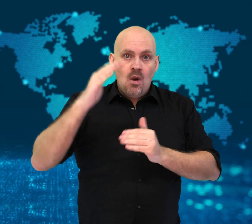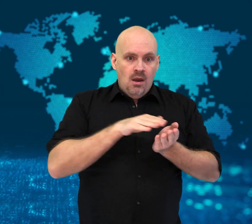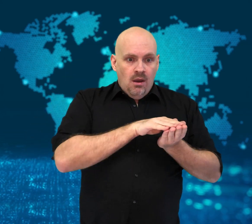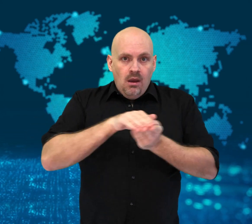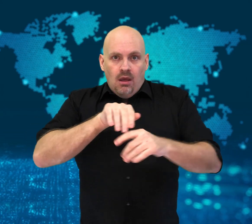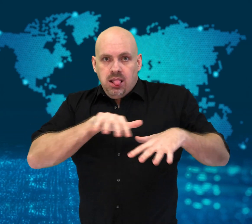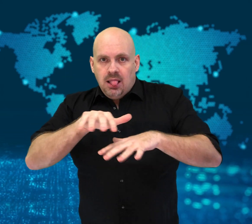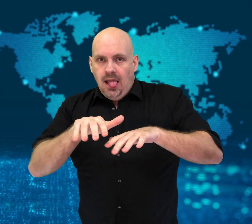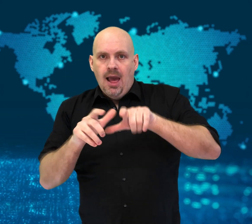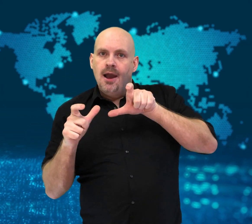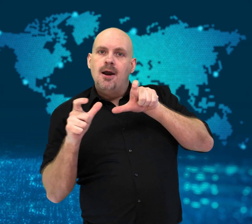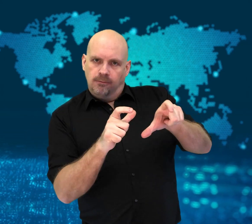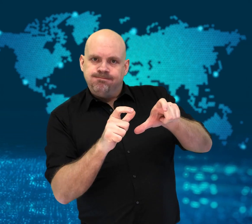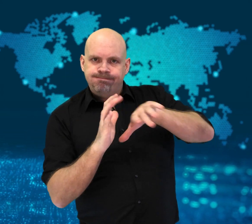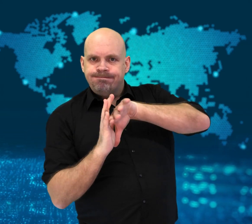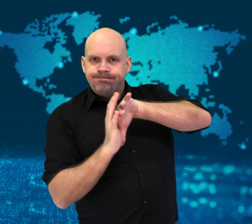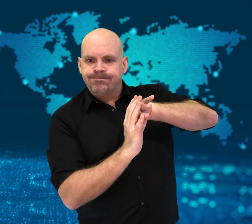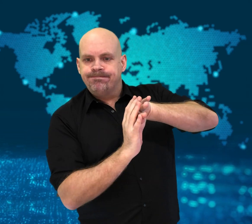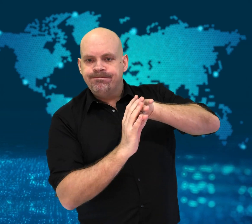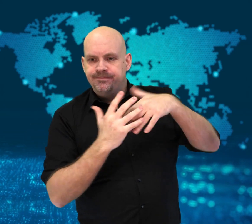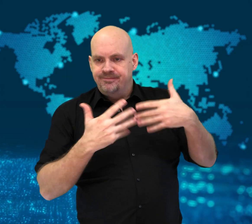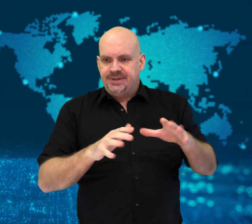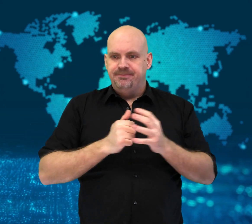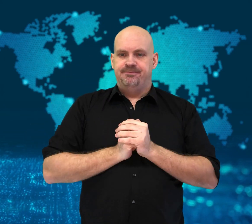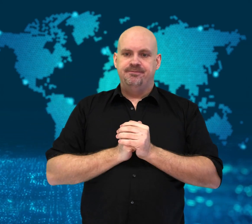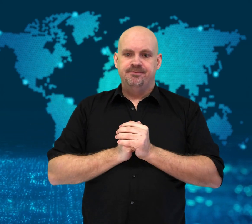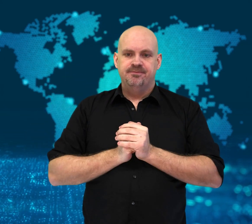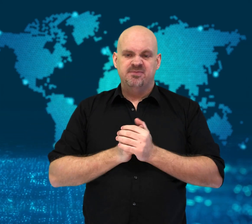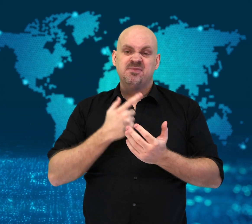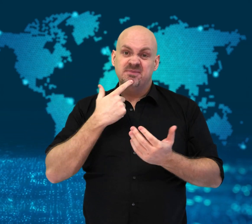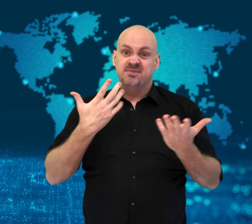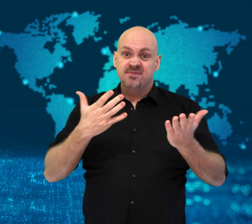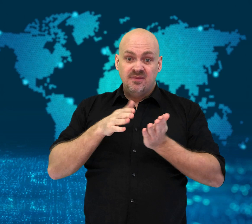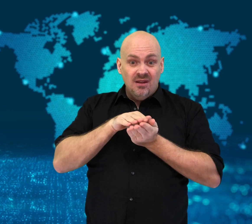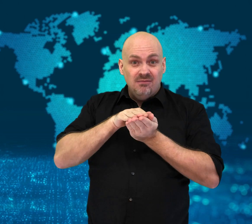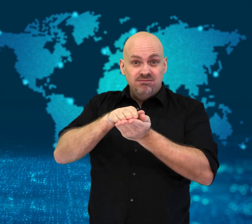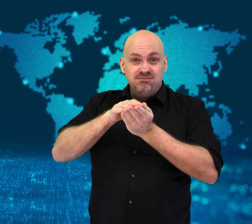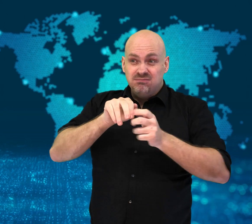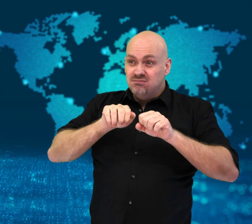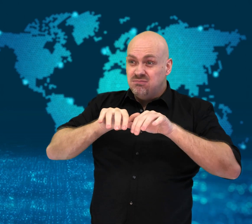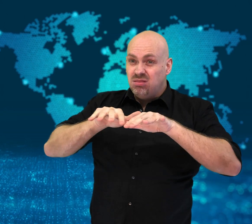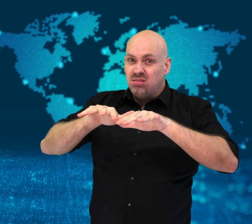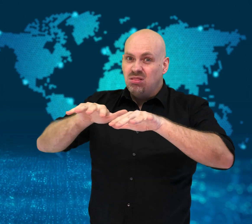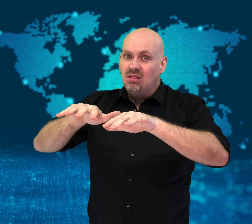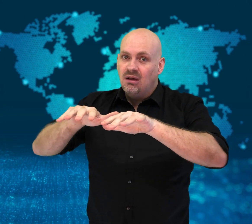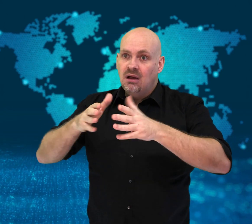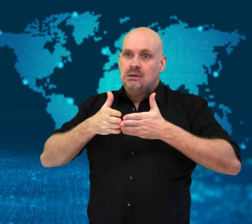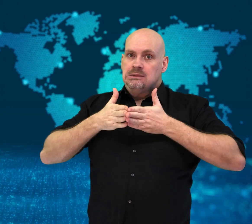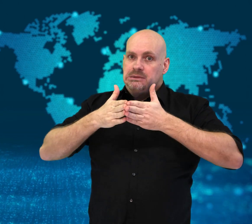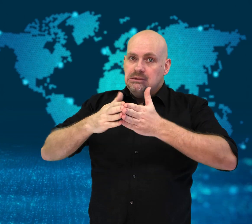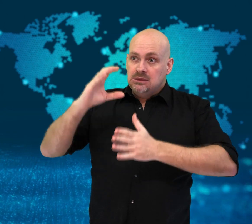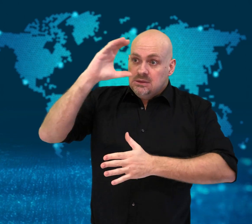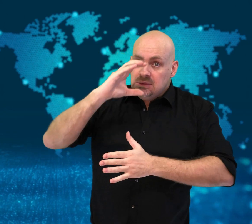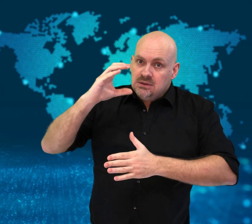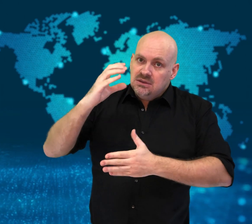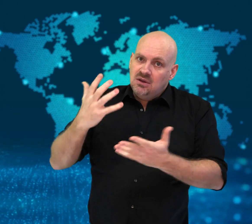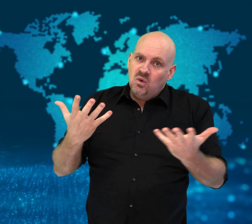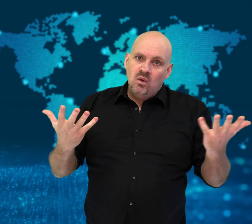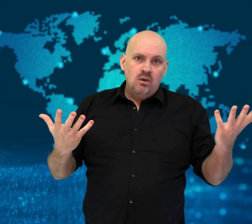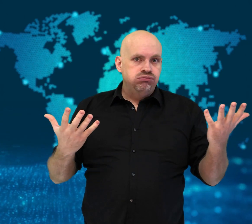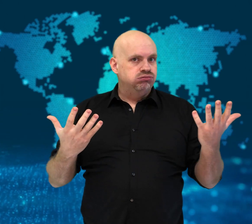Reclaiming the coffins will be difficult and workers are still